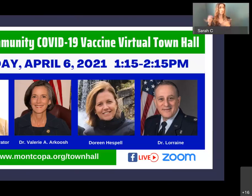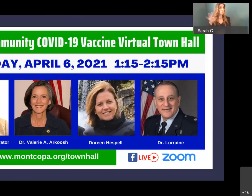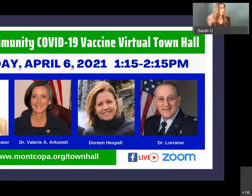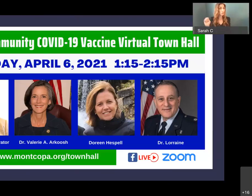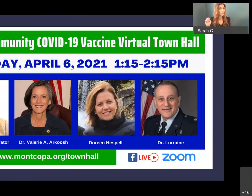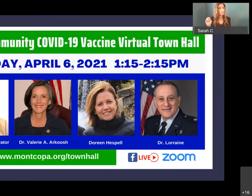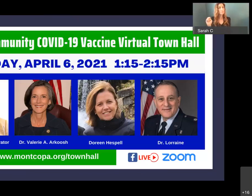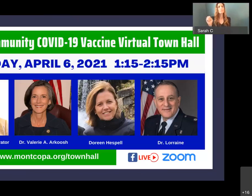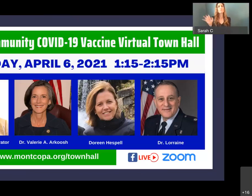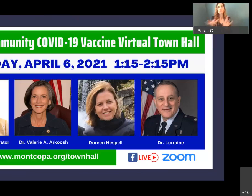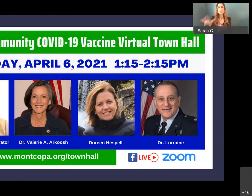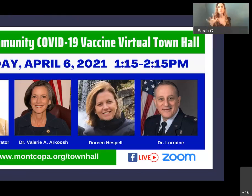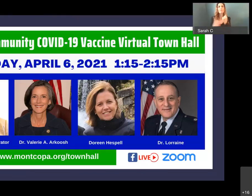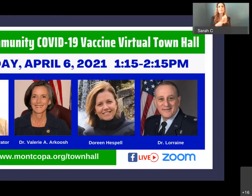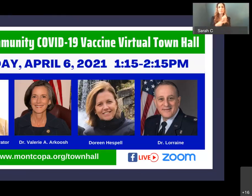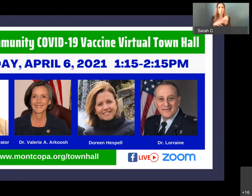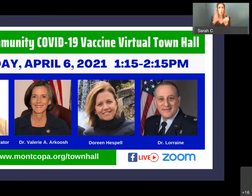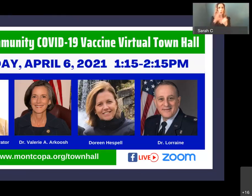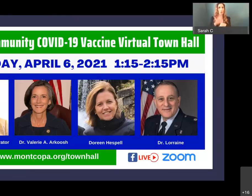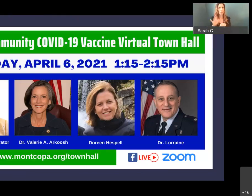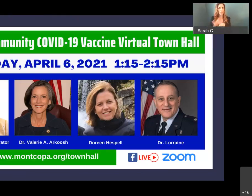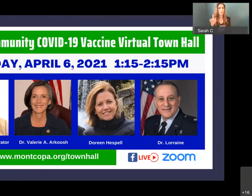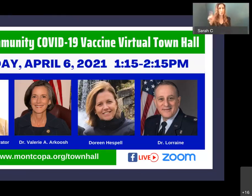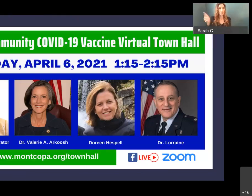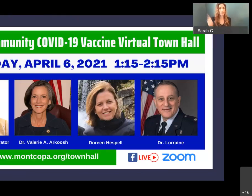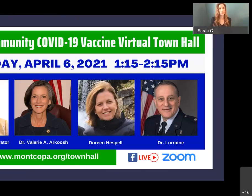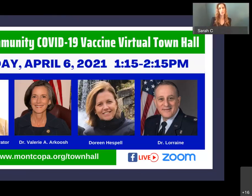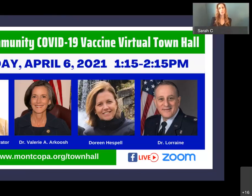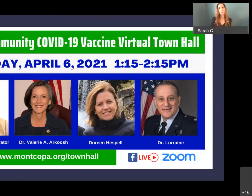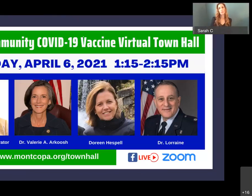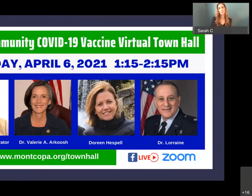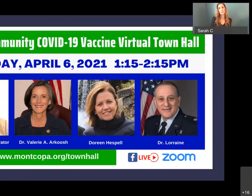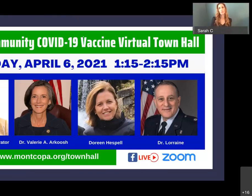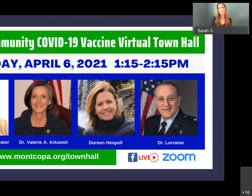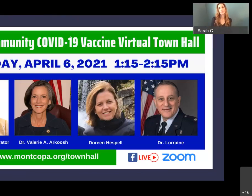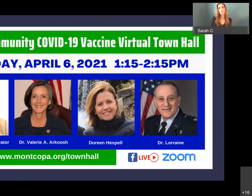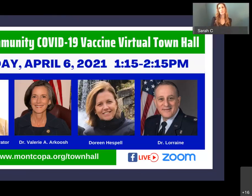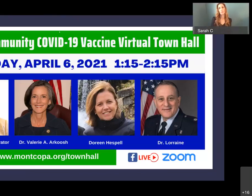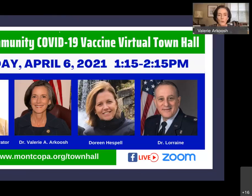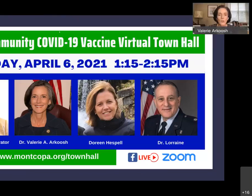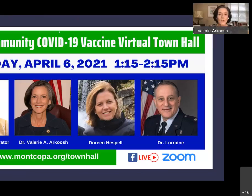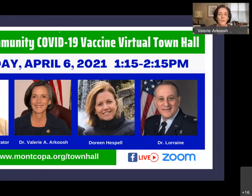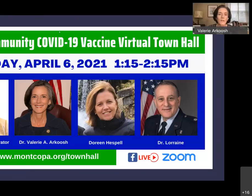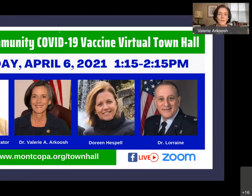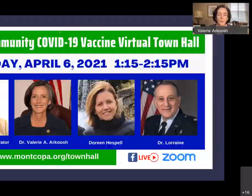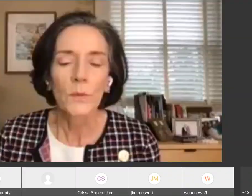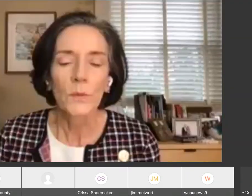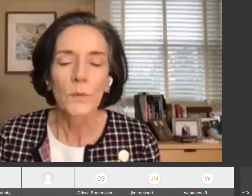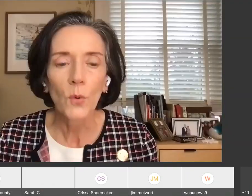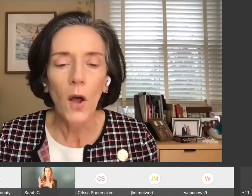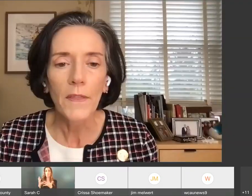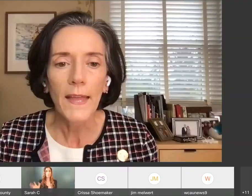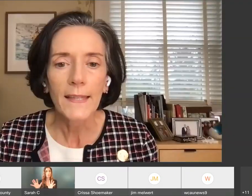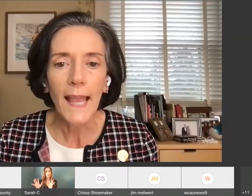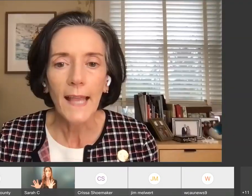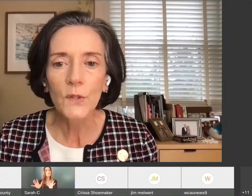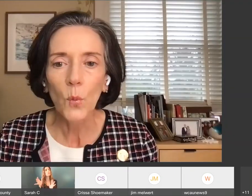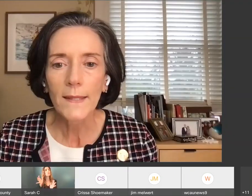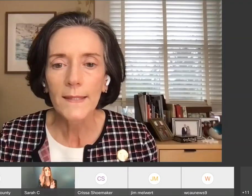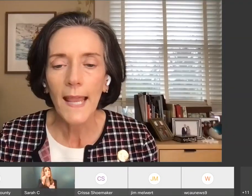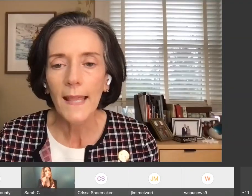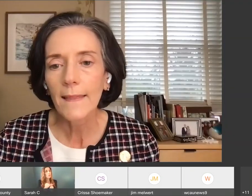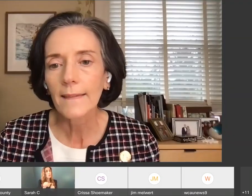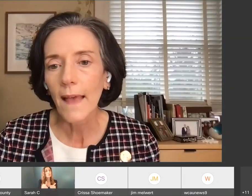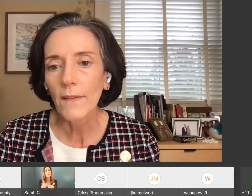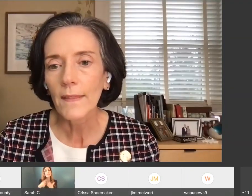be available following the event. With that, I will just remind you all that next Wednesday the 7th